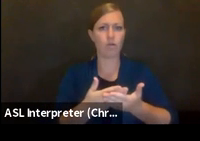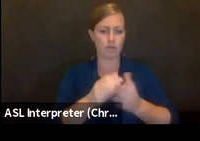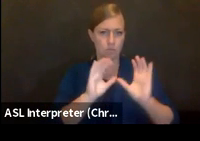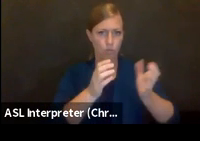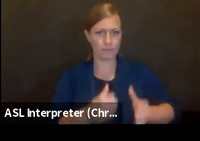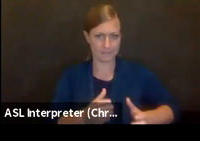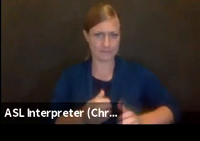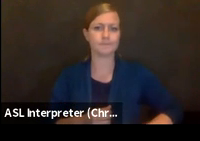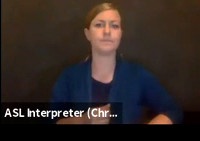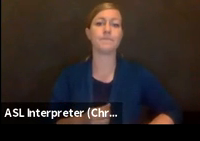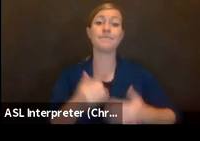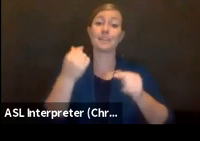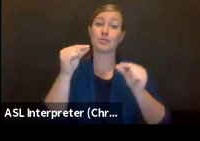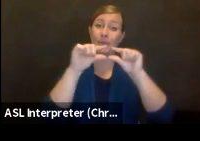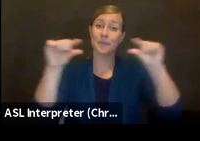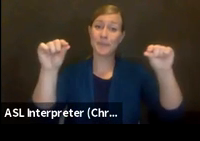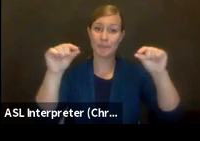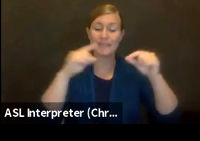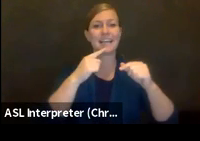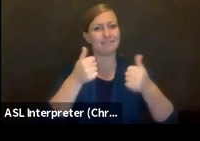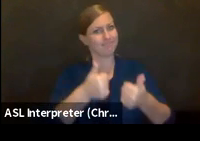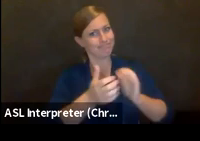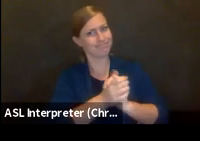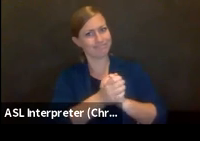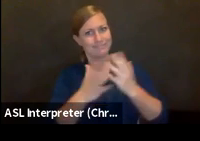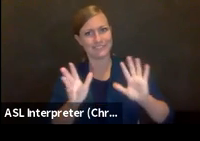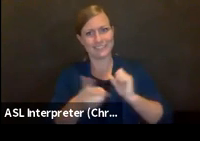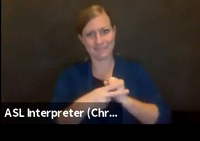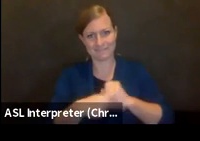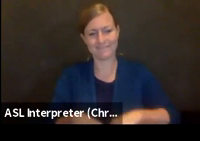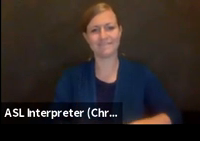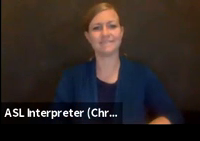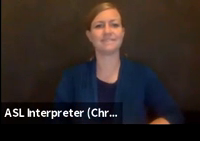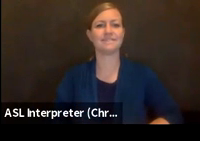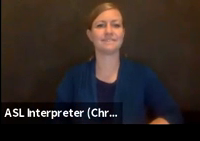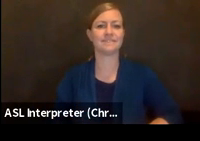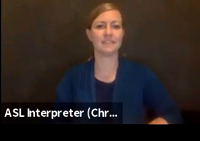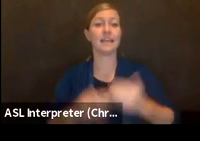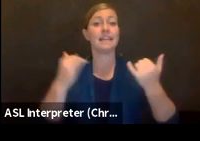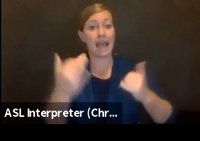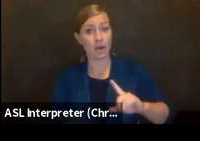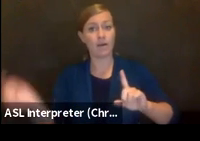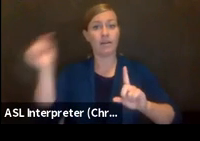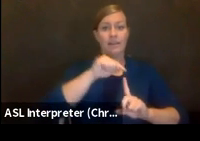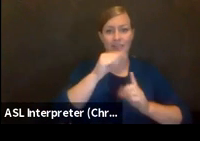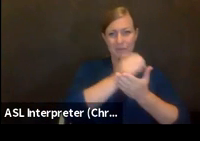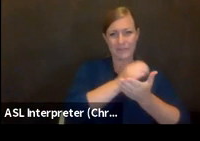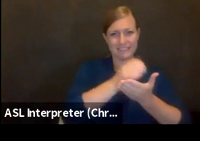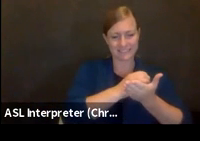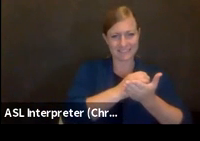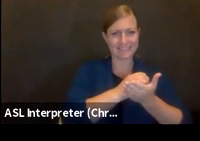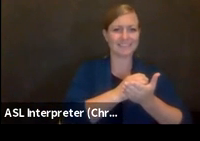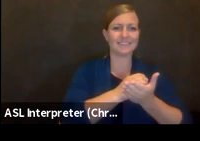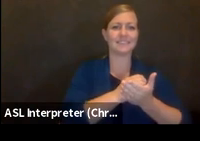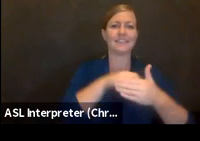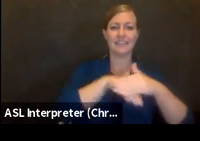ESD 189 - Amy Colburn: So now it says my Google Drive assignments have been saved. So if I go back to courses and go into sandbox.